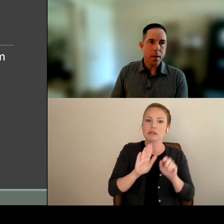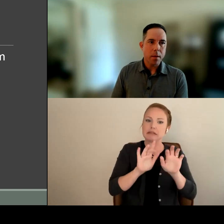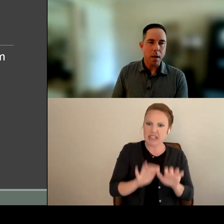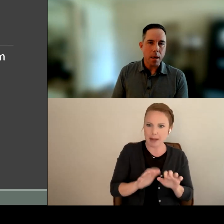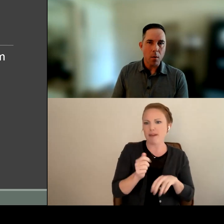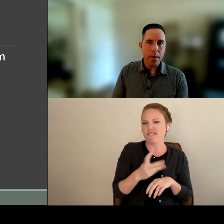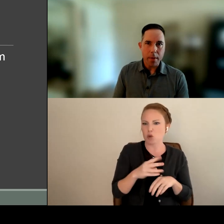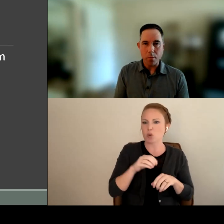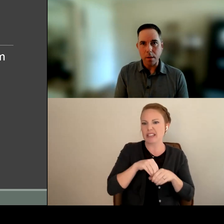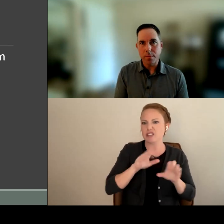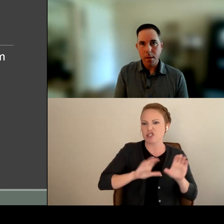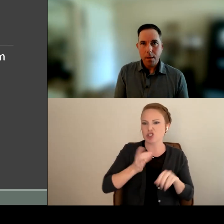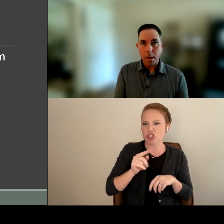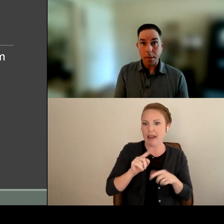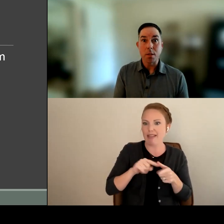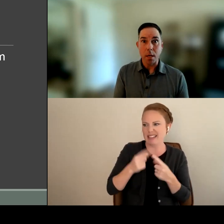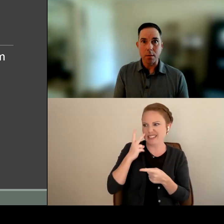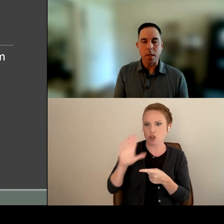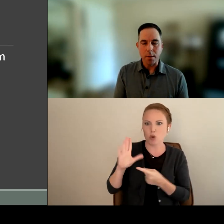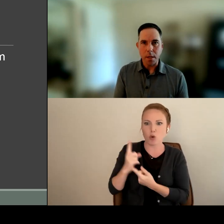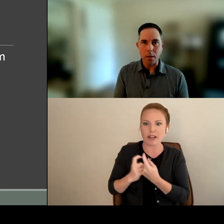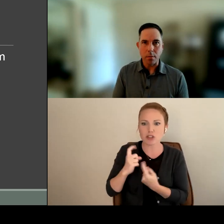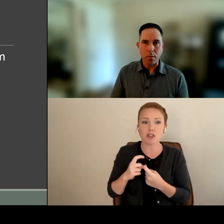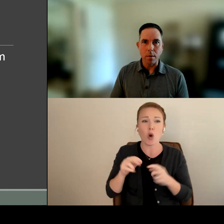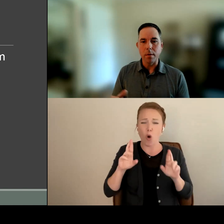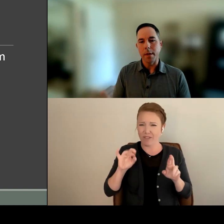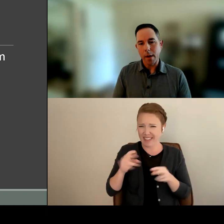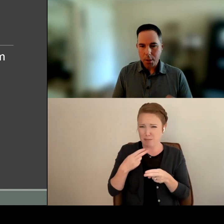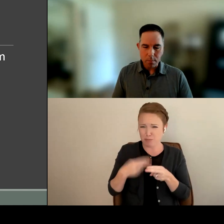I think that and I hope that that brief exercise that we did in thinking through the interaction